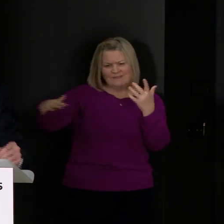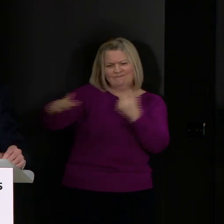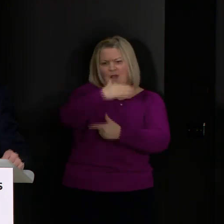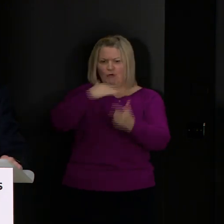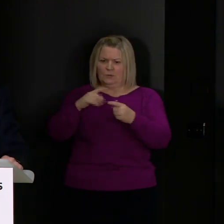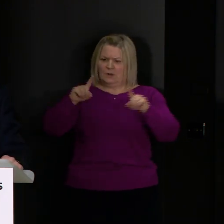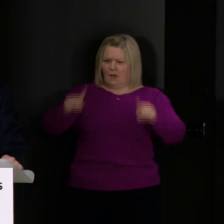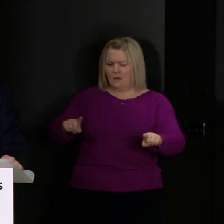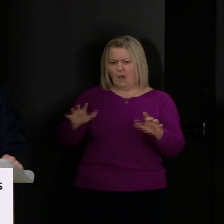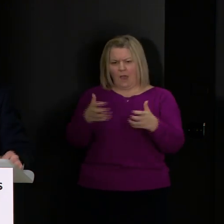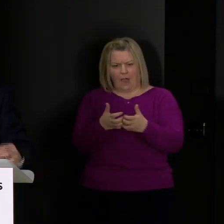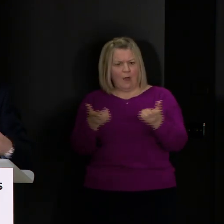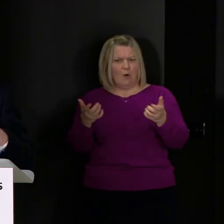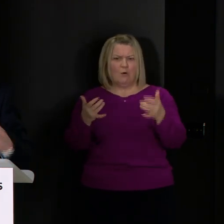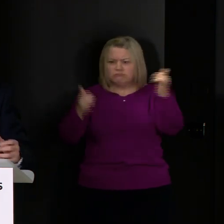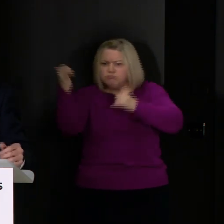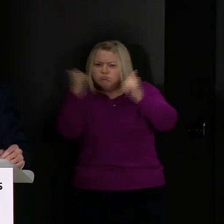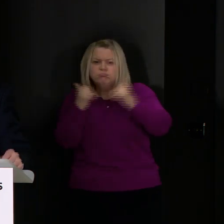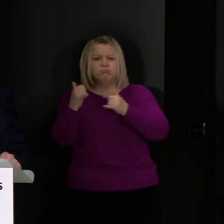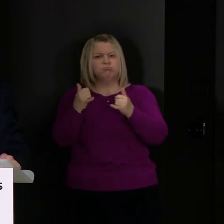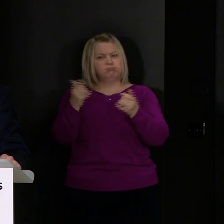calls very, very well and provide advice to people at the time that they need it.